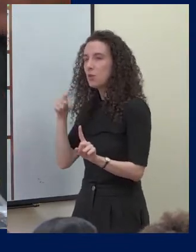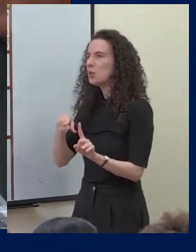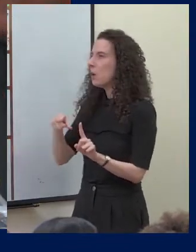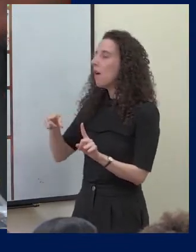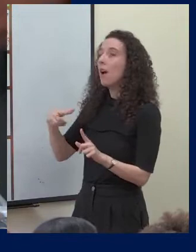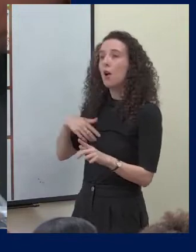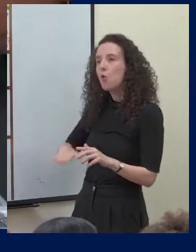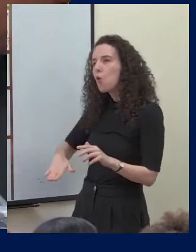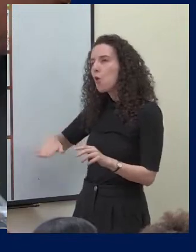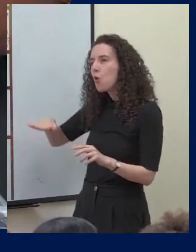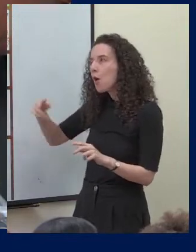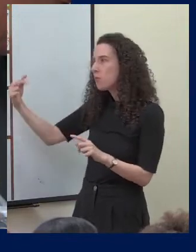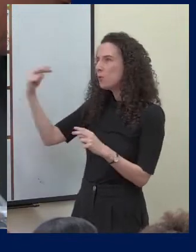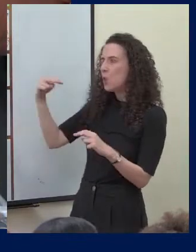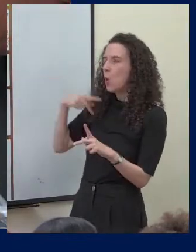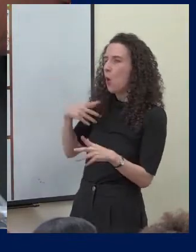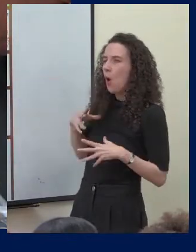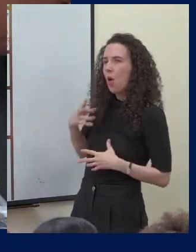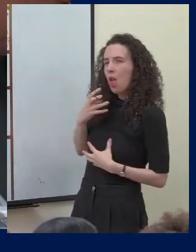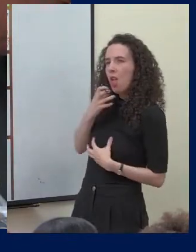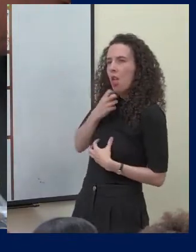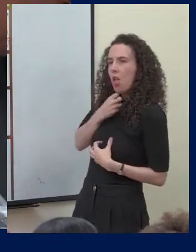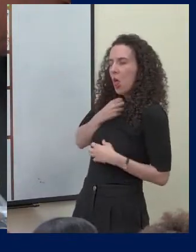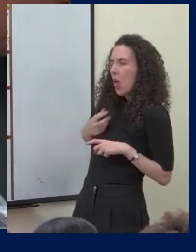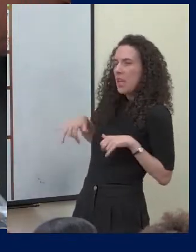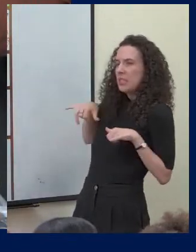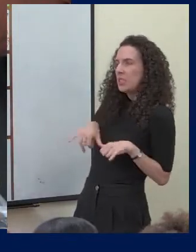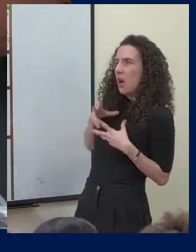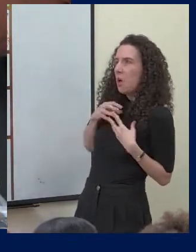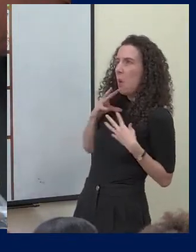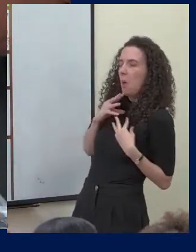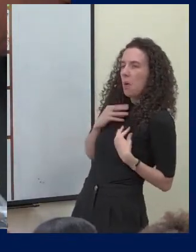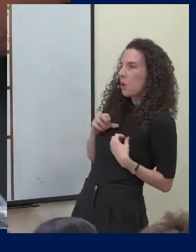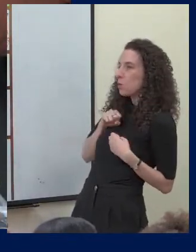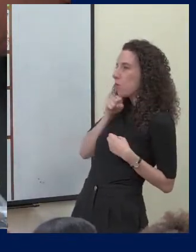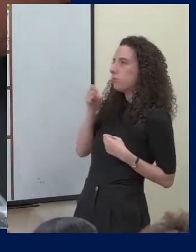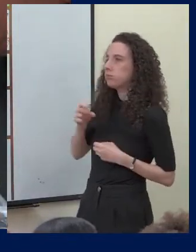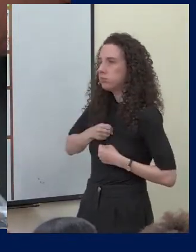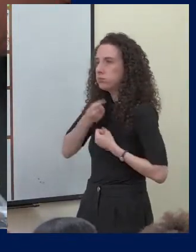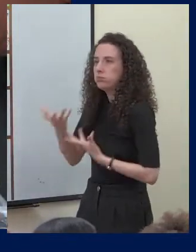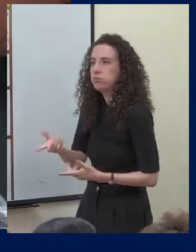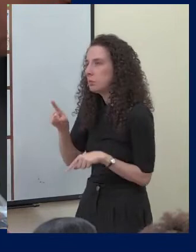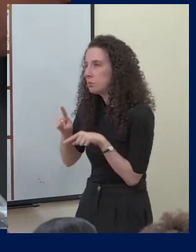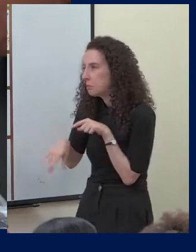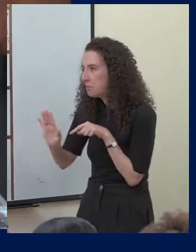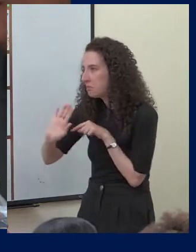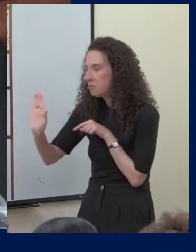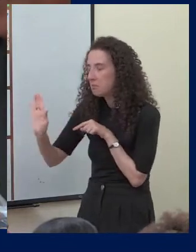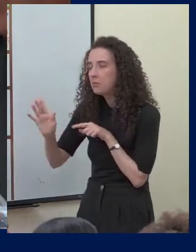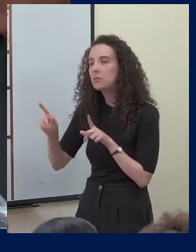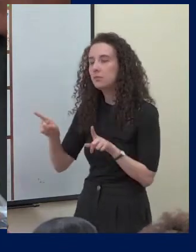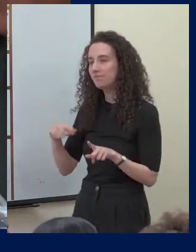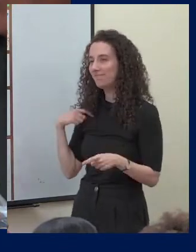it. There are too many people. [SPEAKING SPANISH]